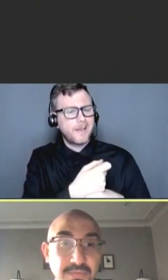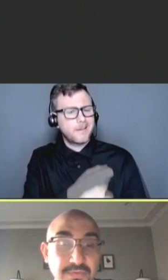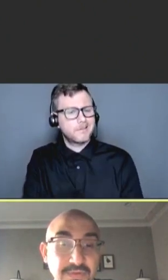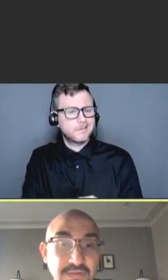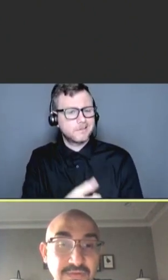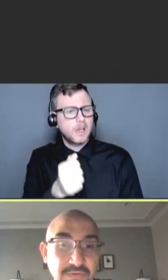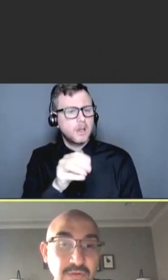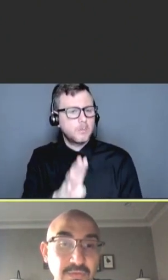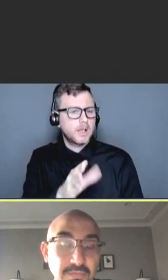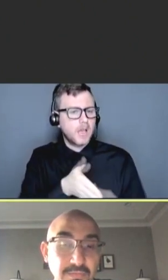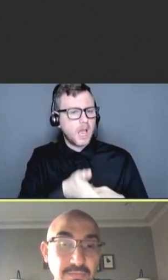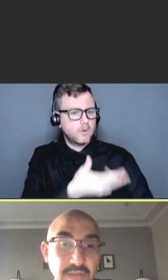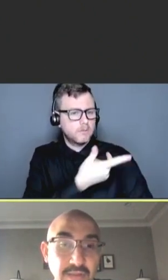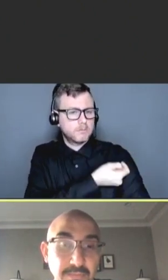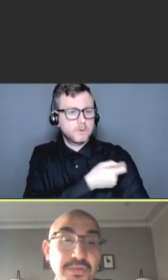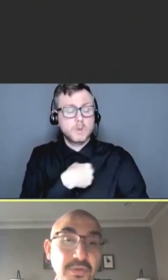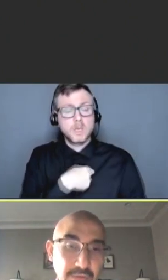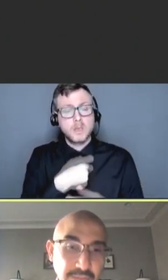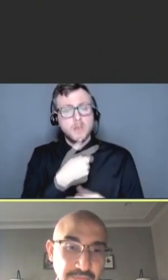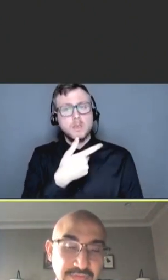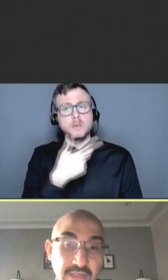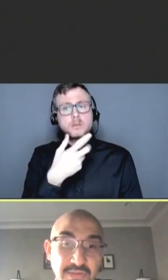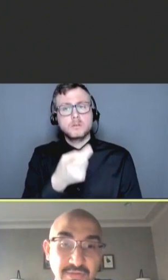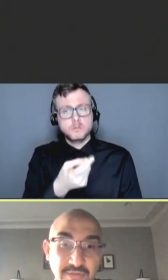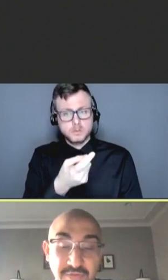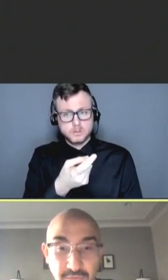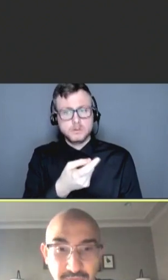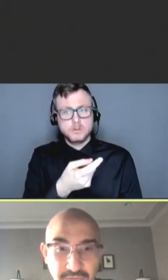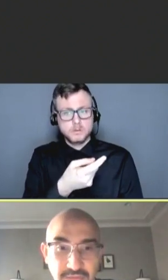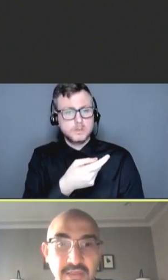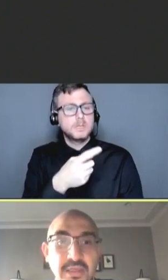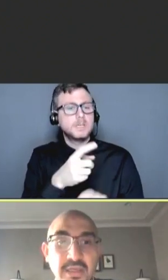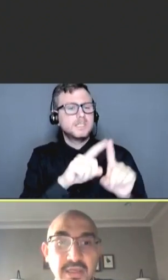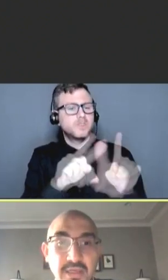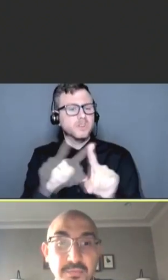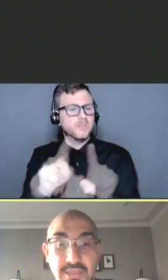So we sampled three different body compartment. We sampled the peripheral blood, we sampled the